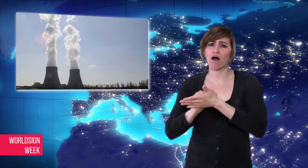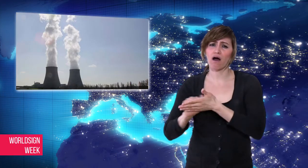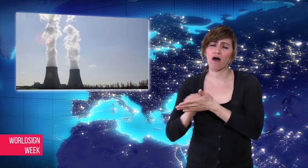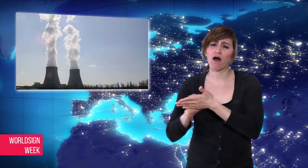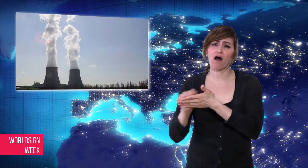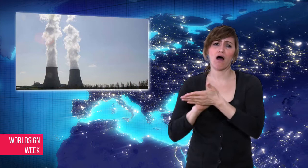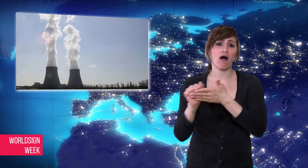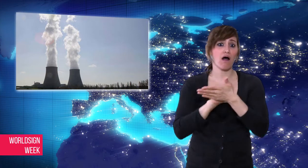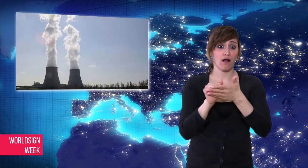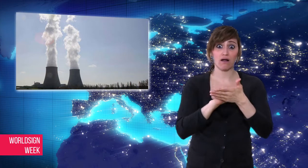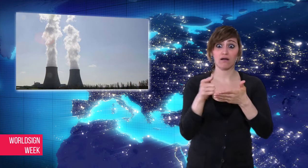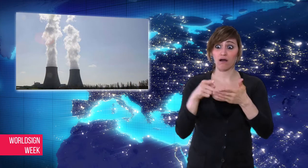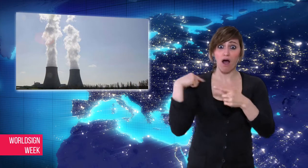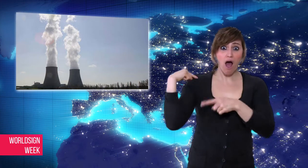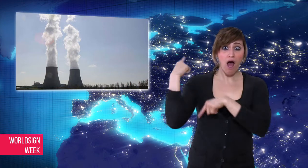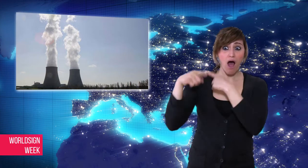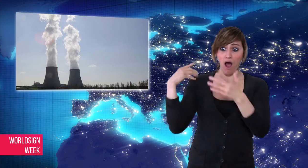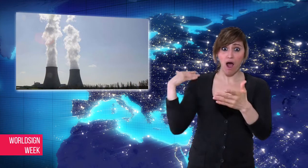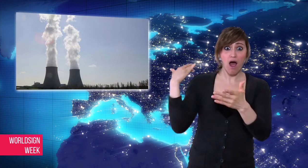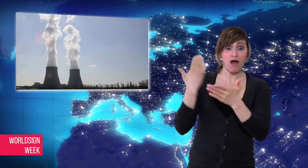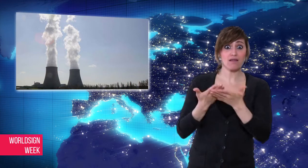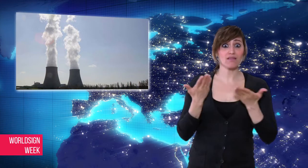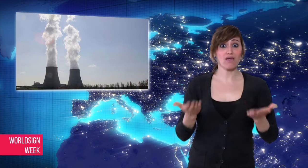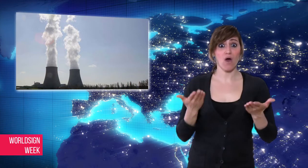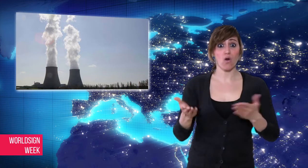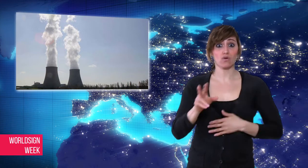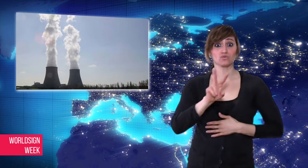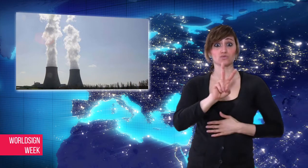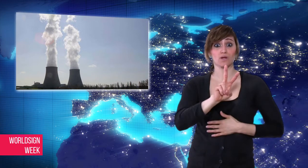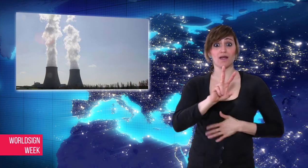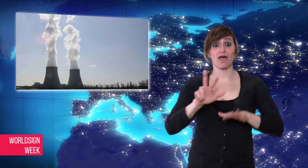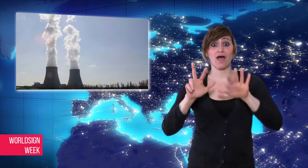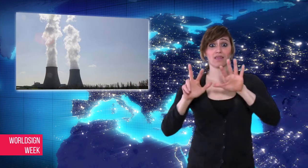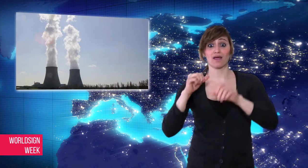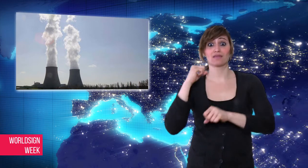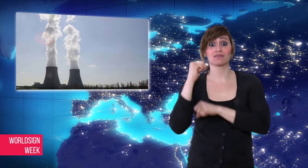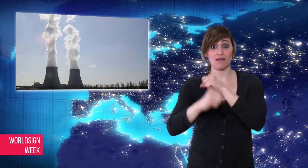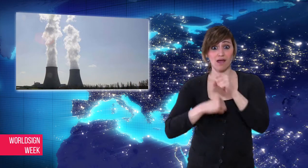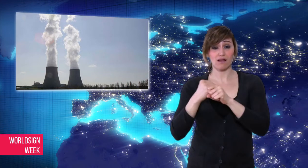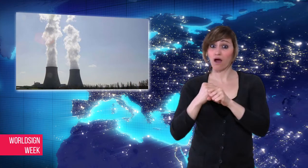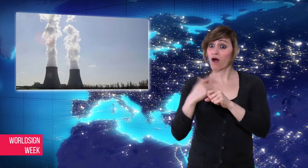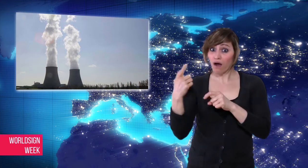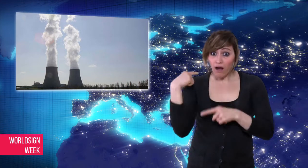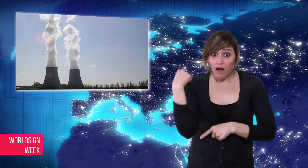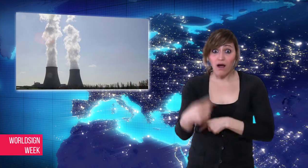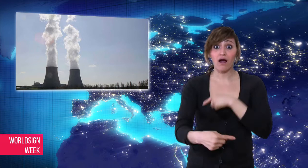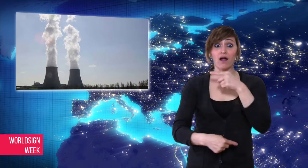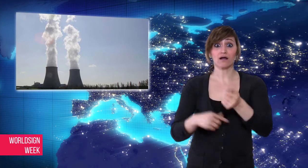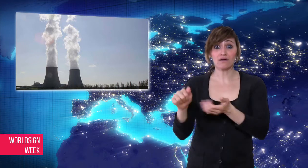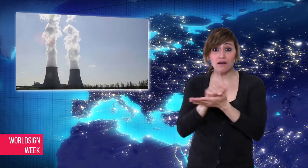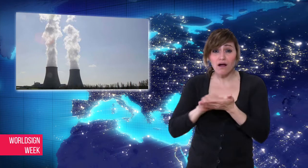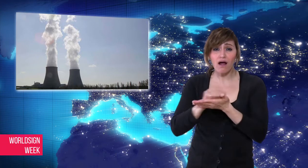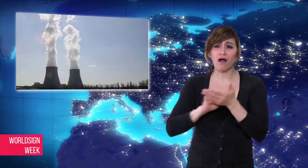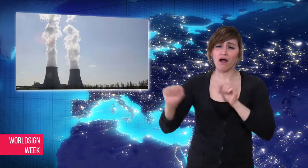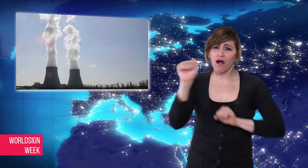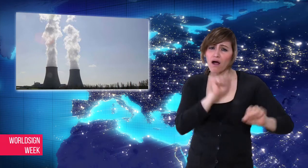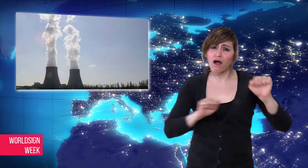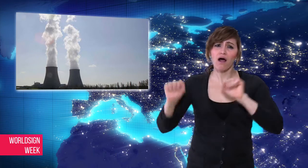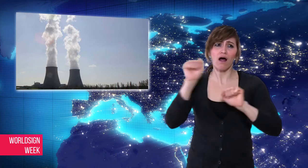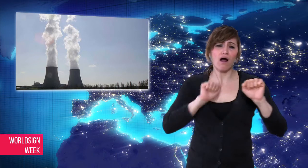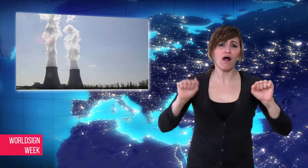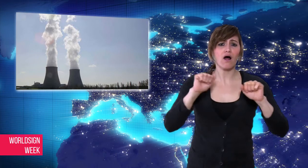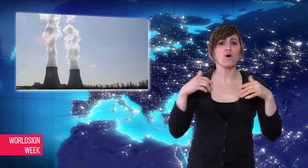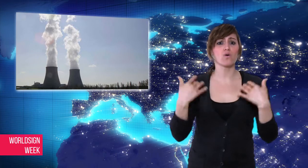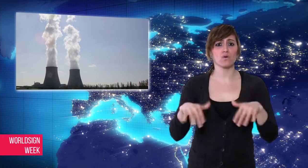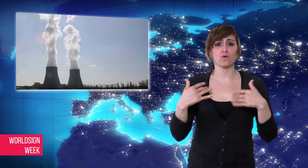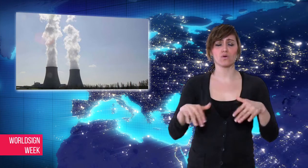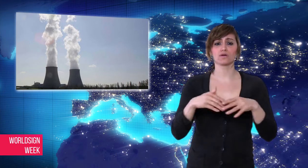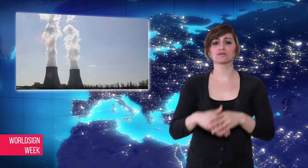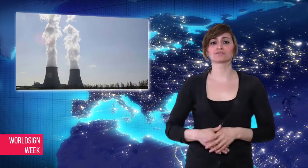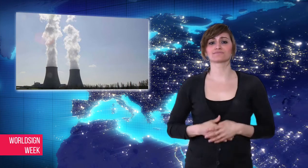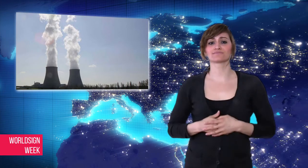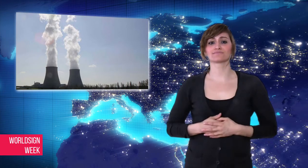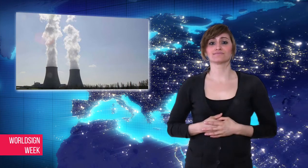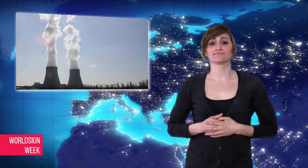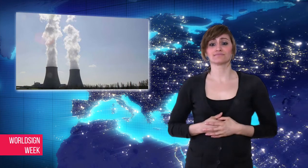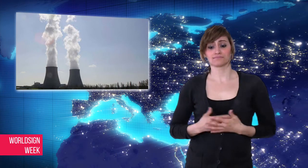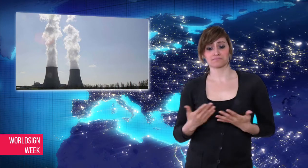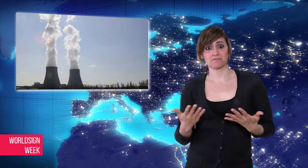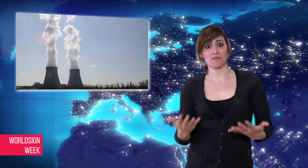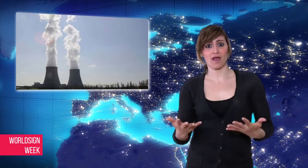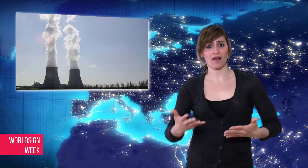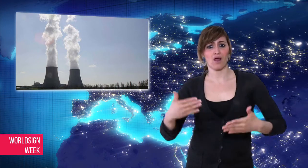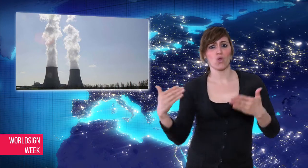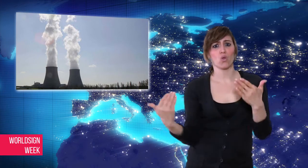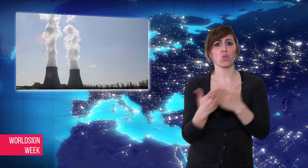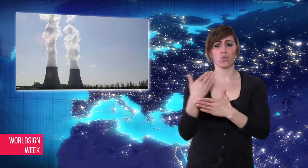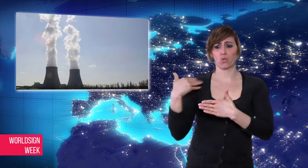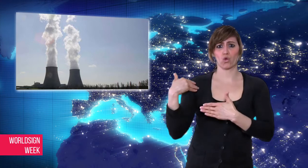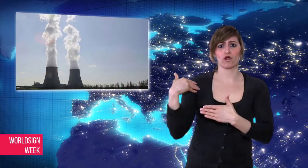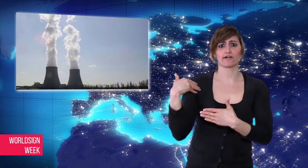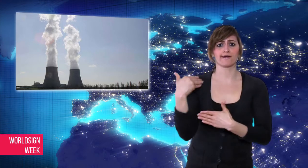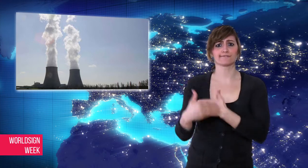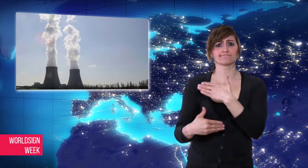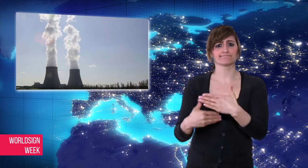underway to present - 28 years later.